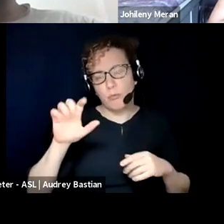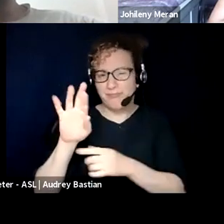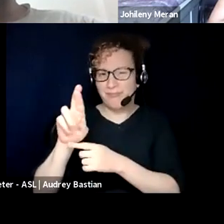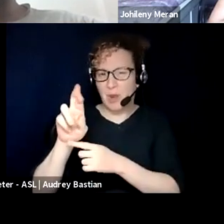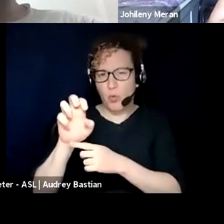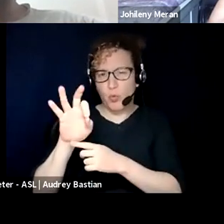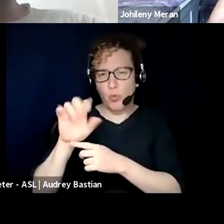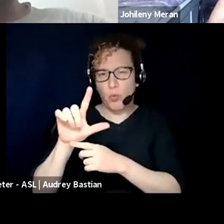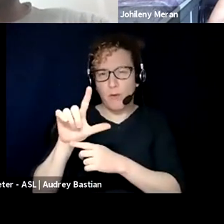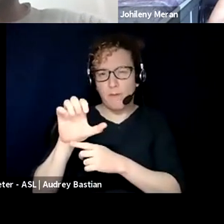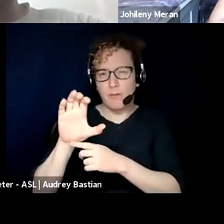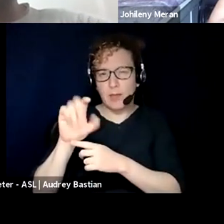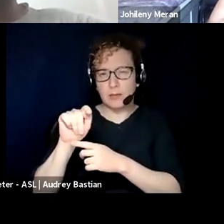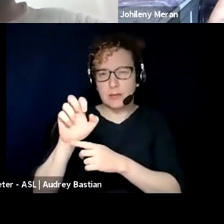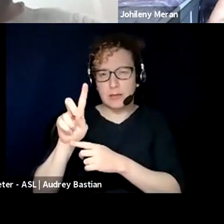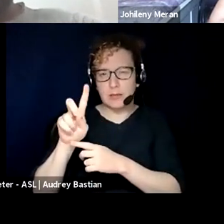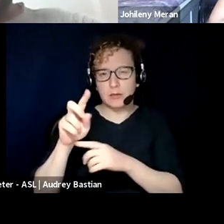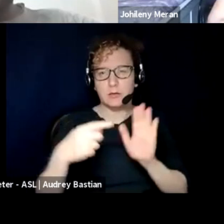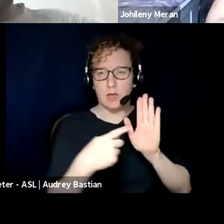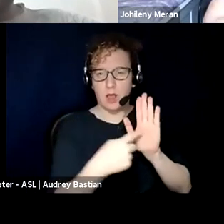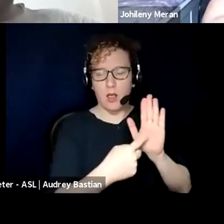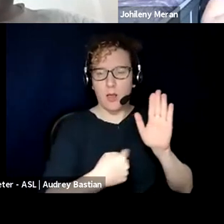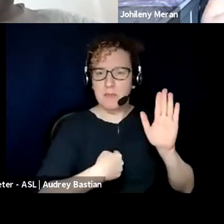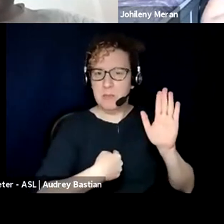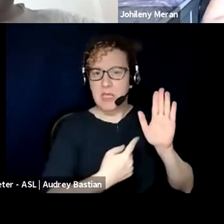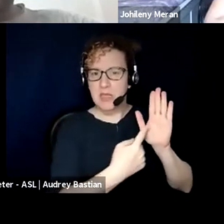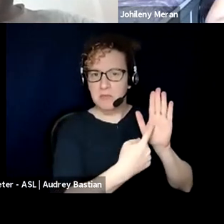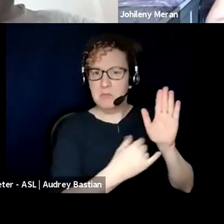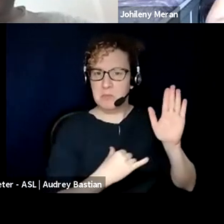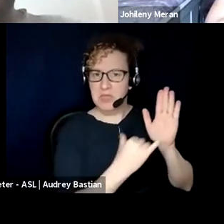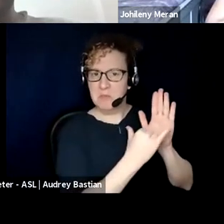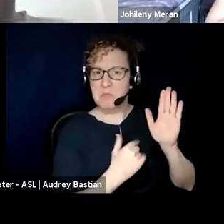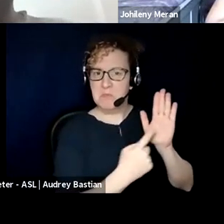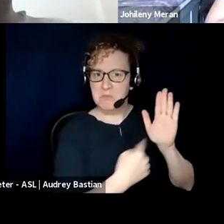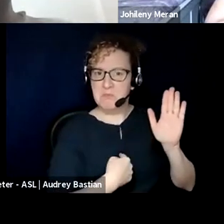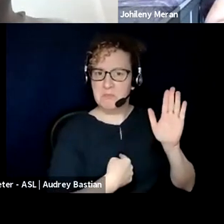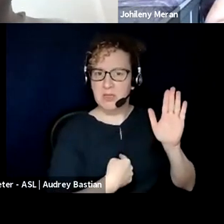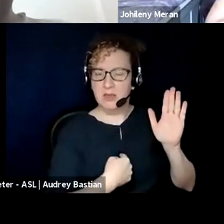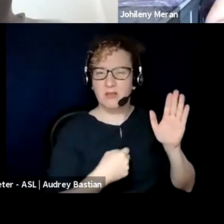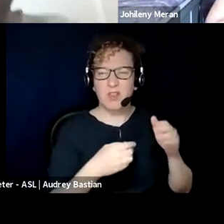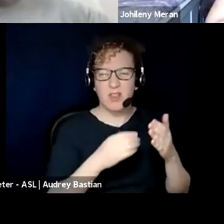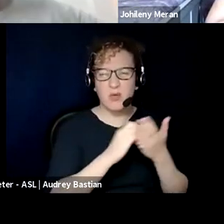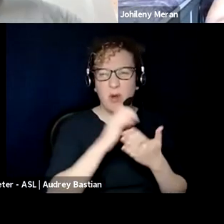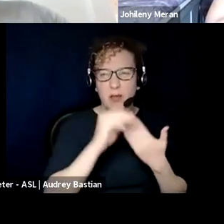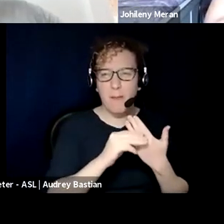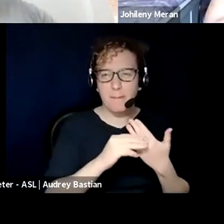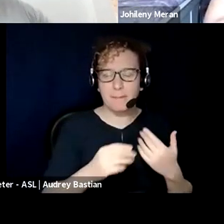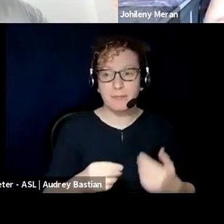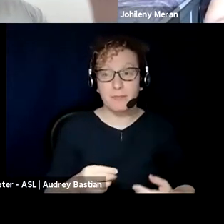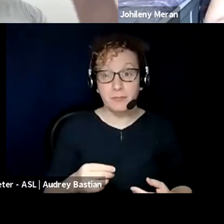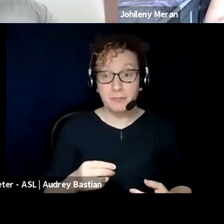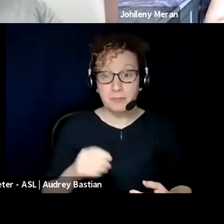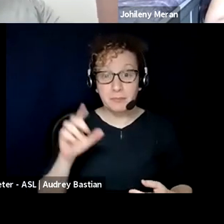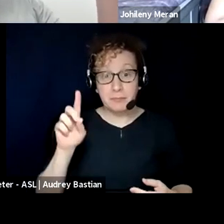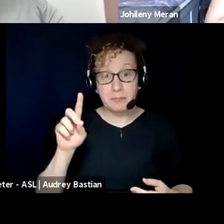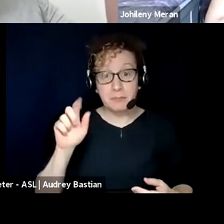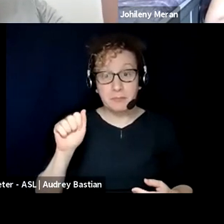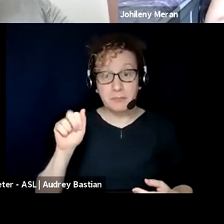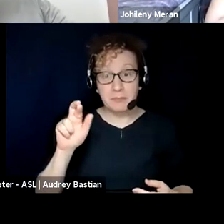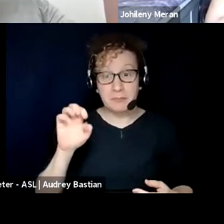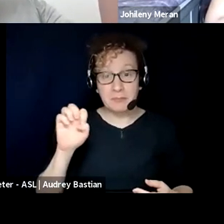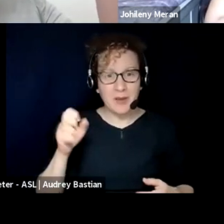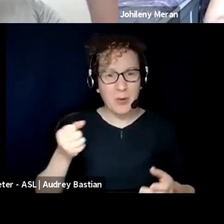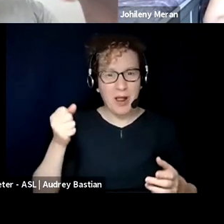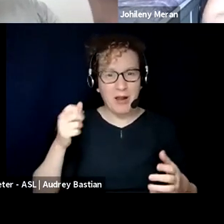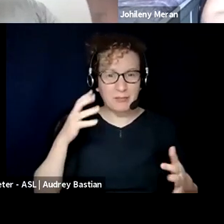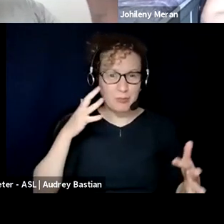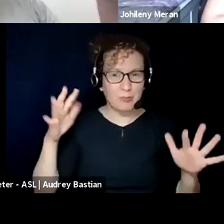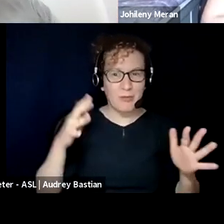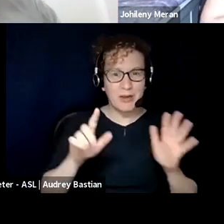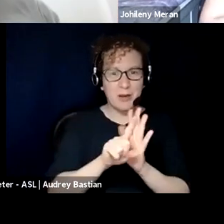I mean I was going to -- hold on fire alarm going on at my house. I have to go